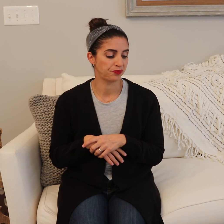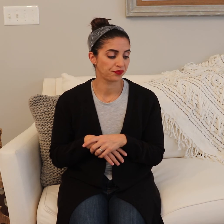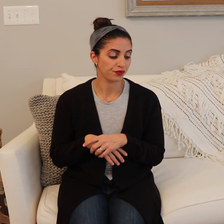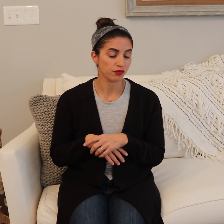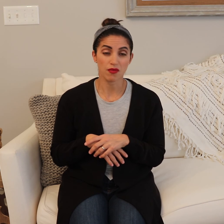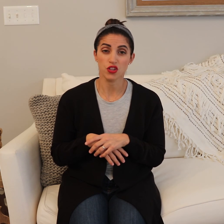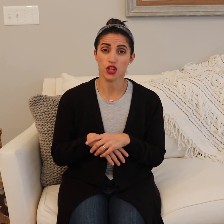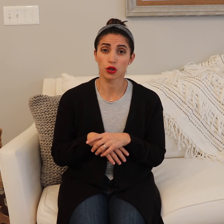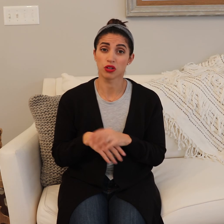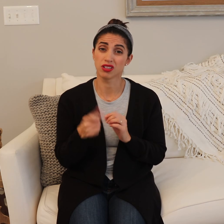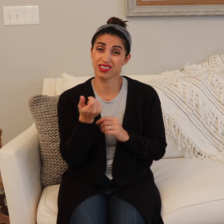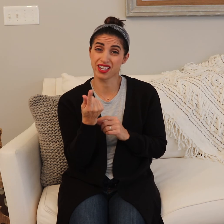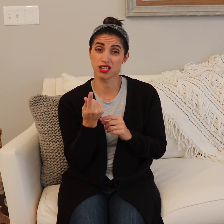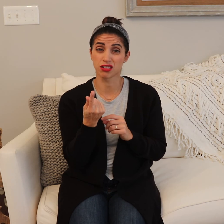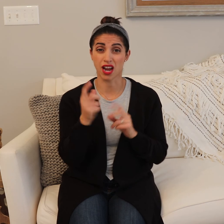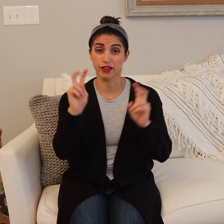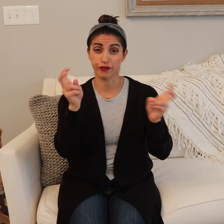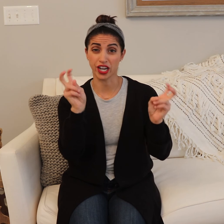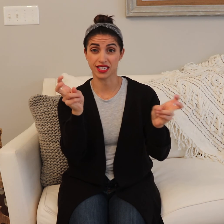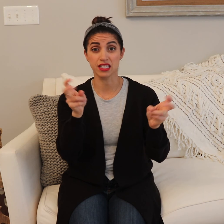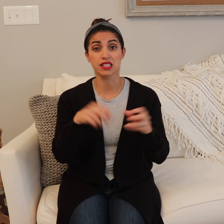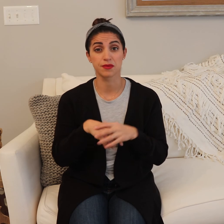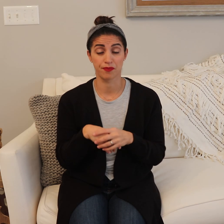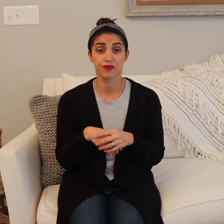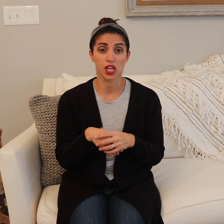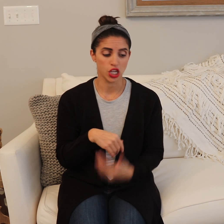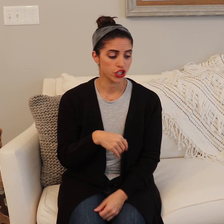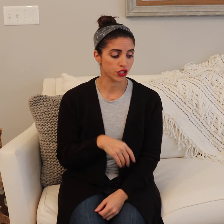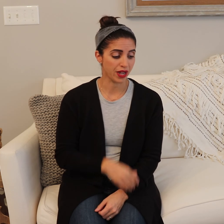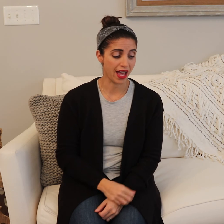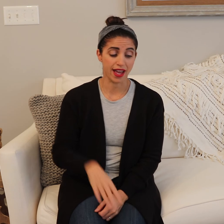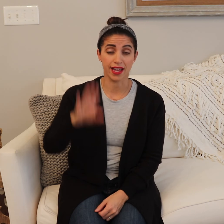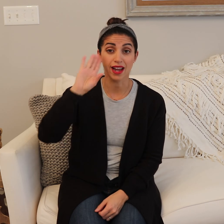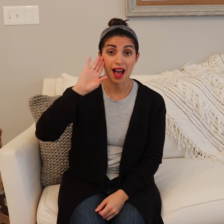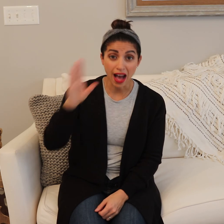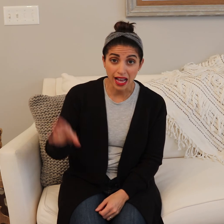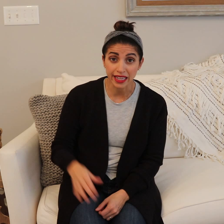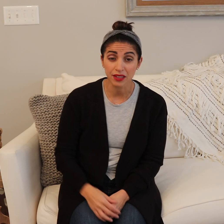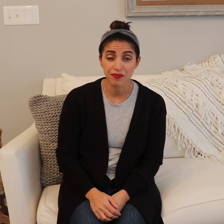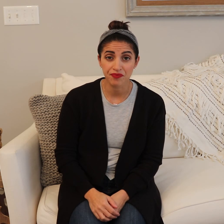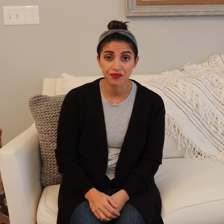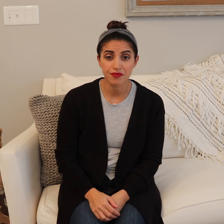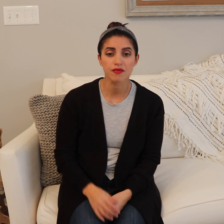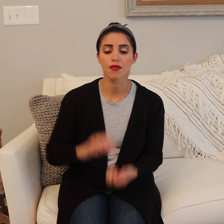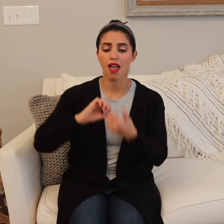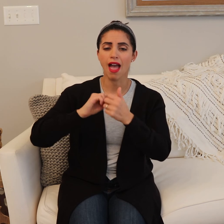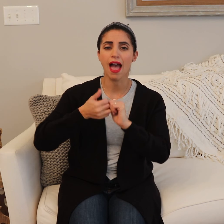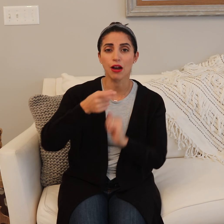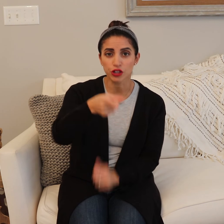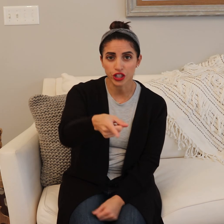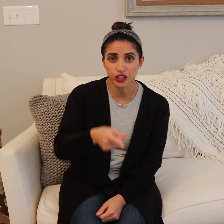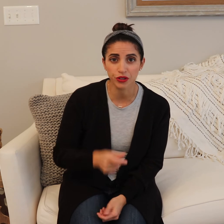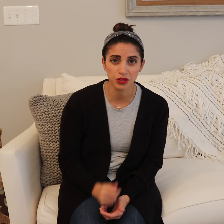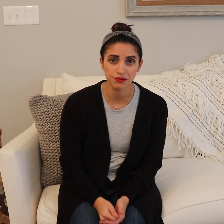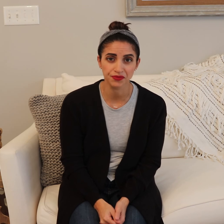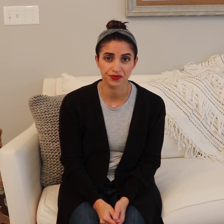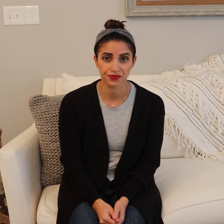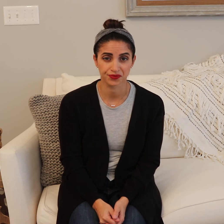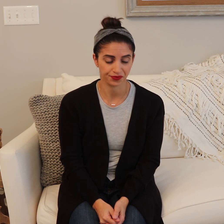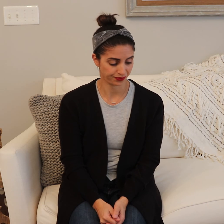So, little kind of phrases. So we had Hi How are you?